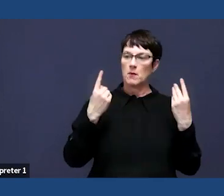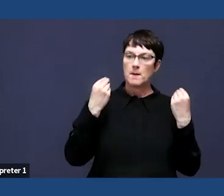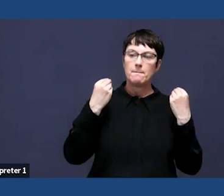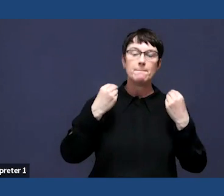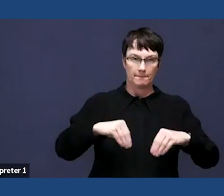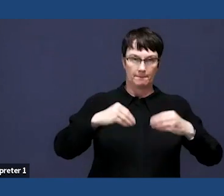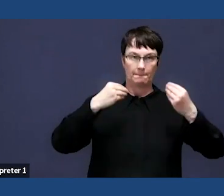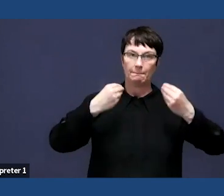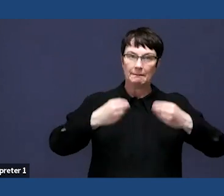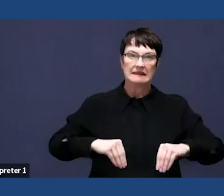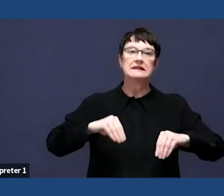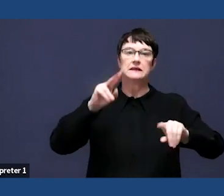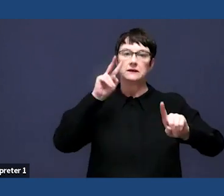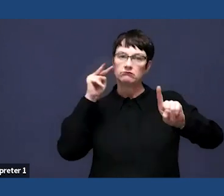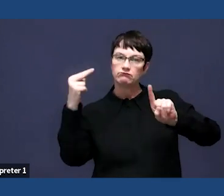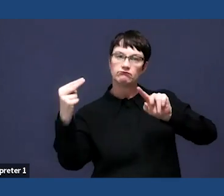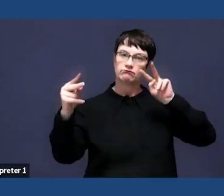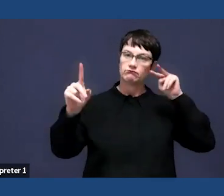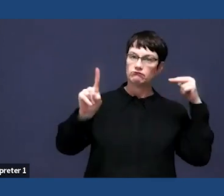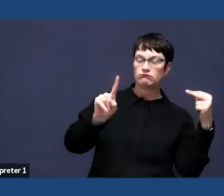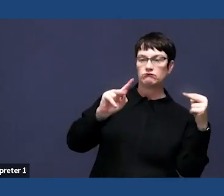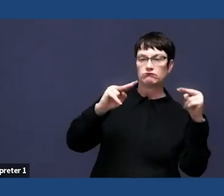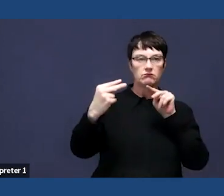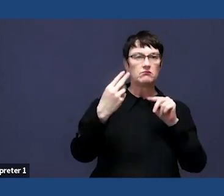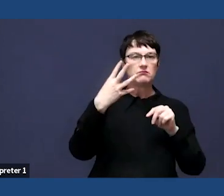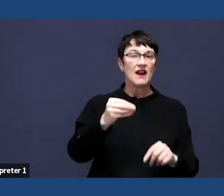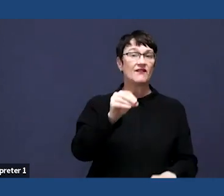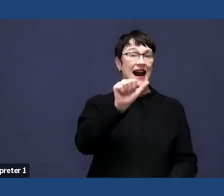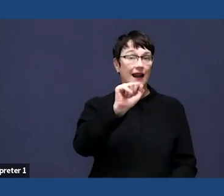of older persons which are currently lacking.